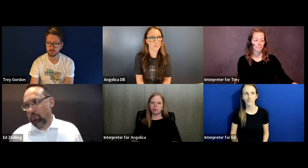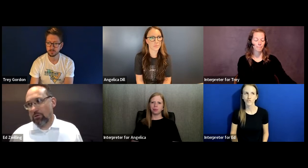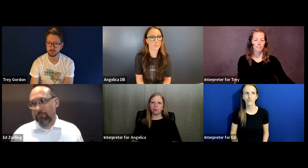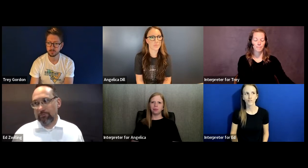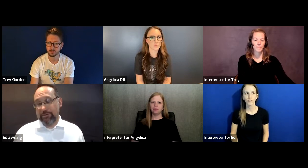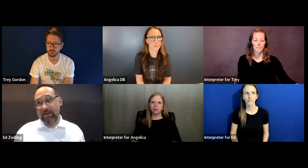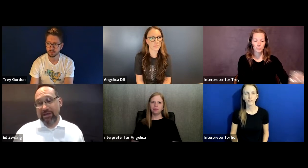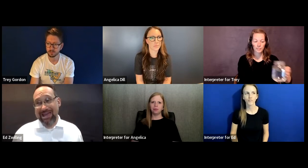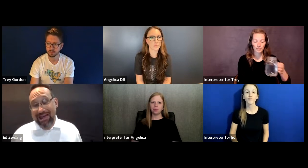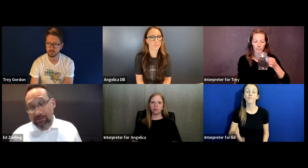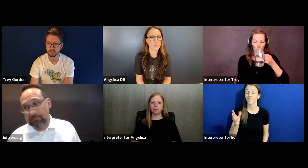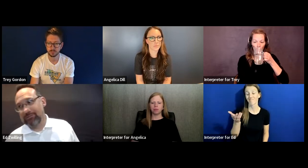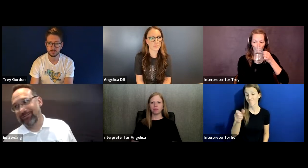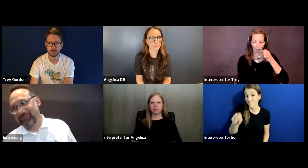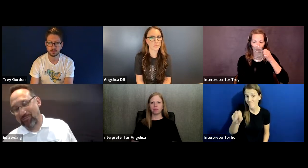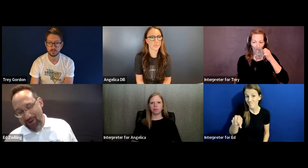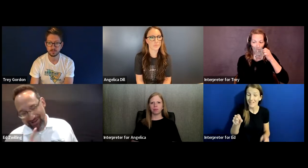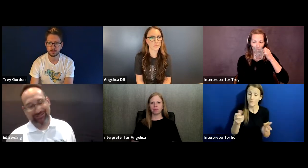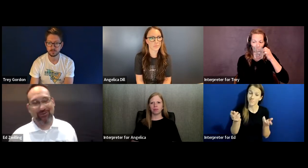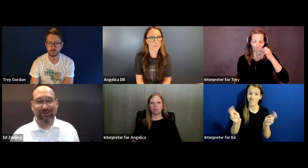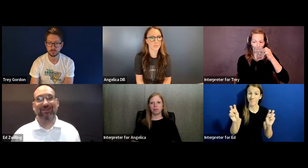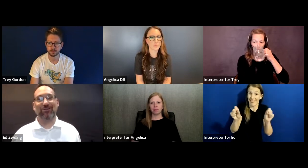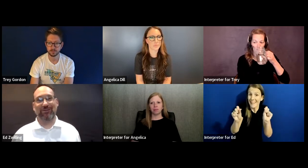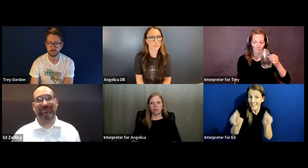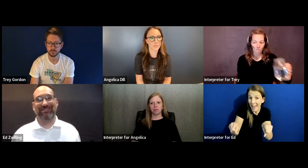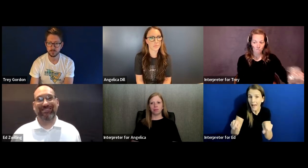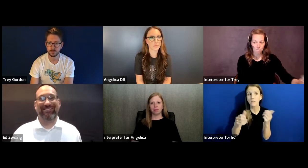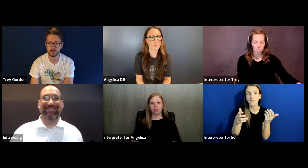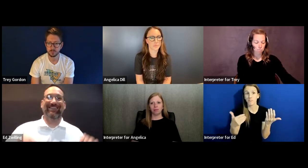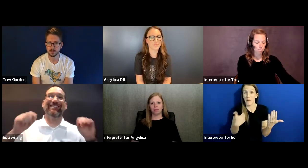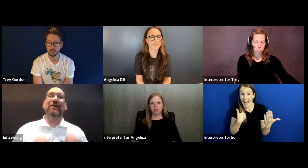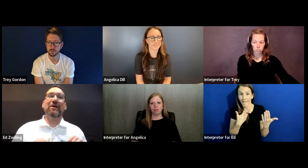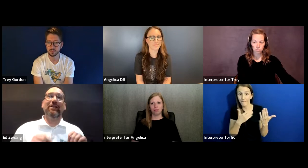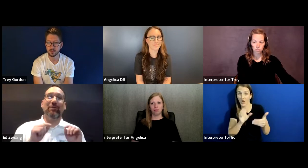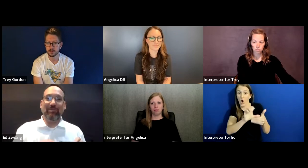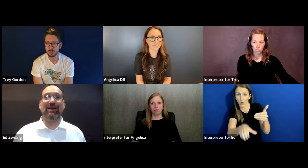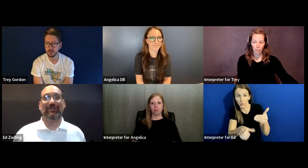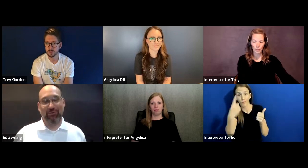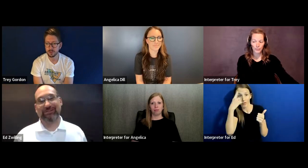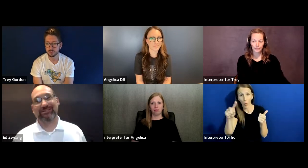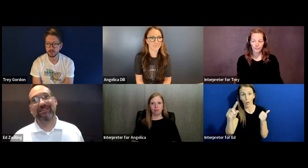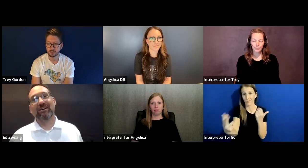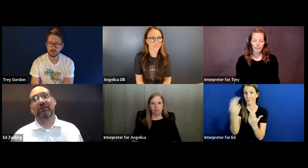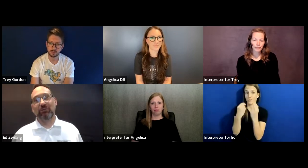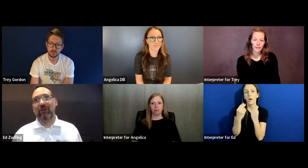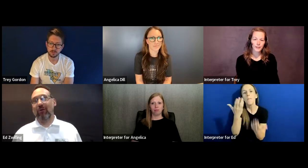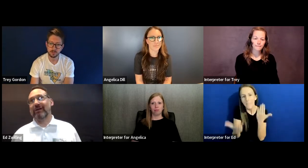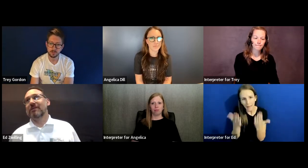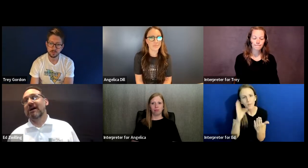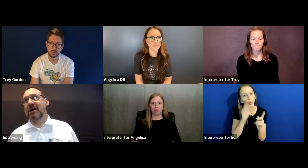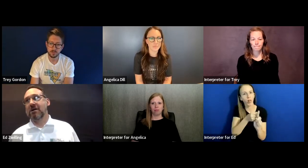well yeah they can but there are consequences there may be consequences let's put it that way um